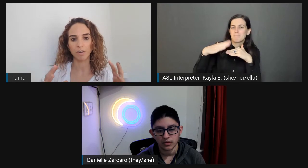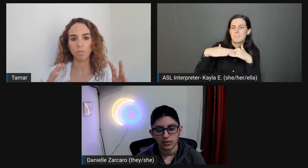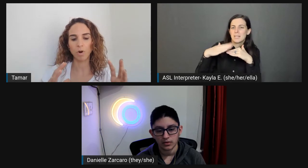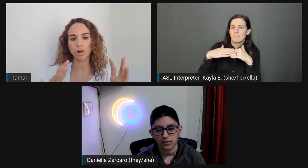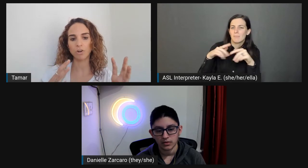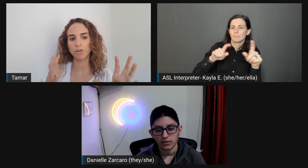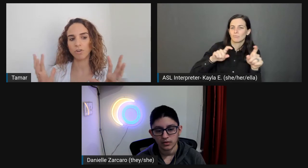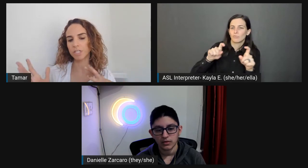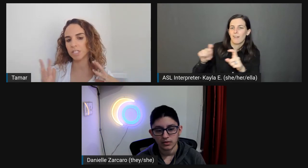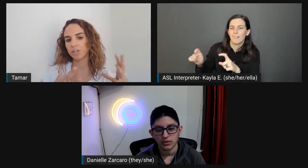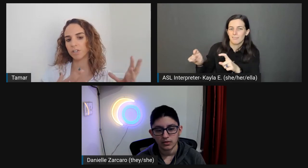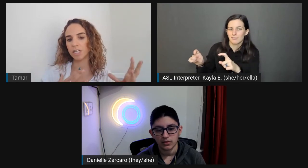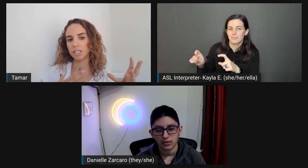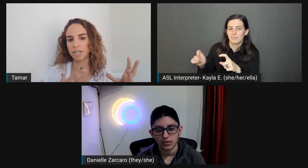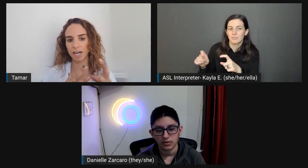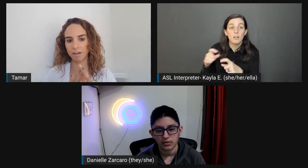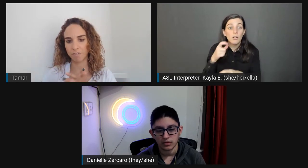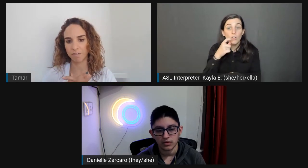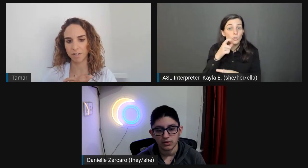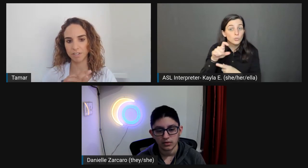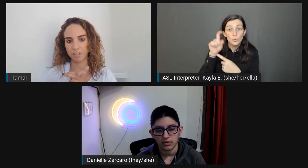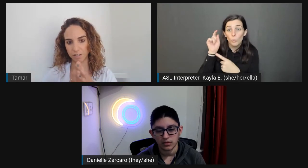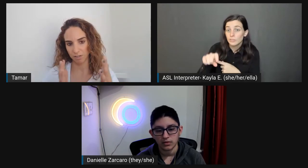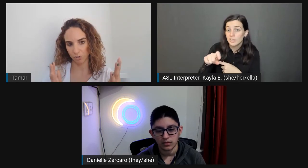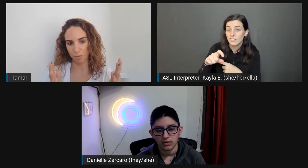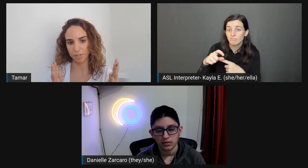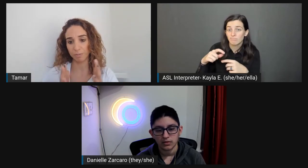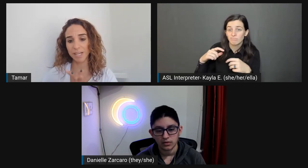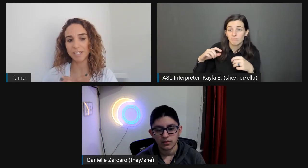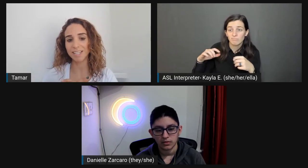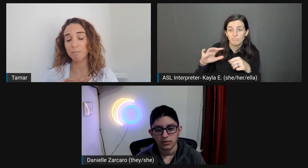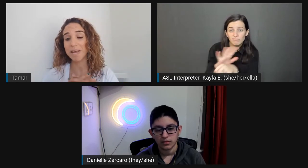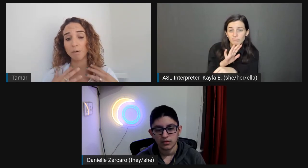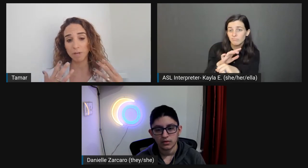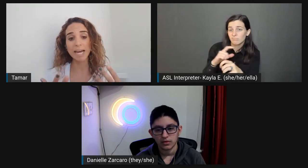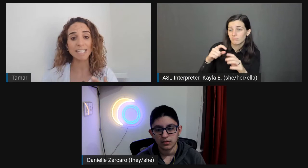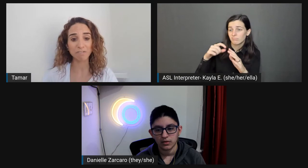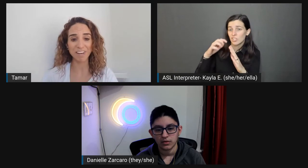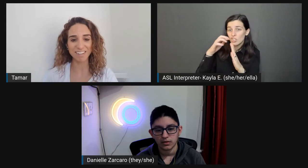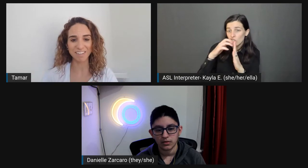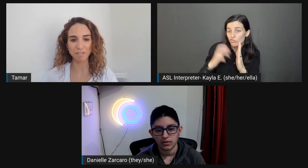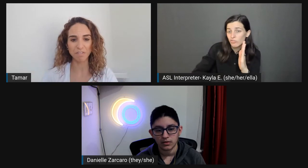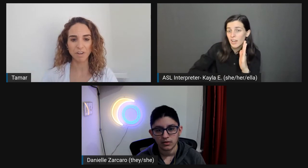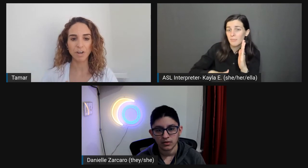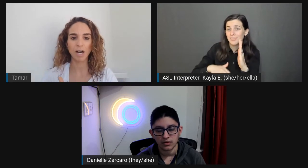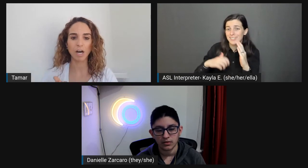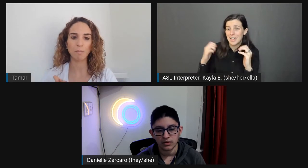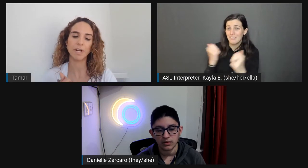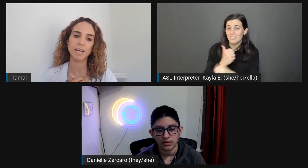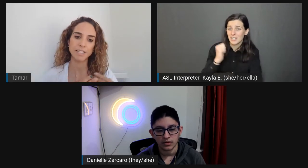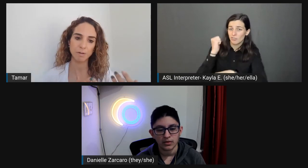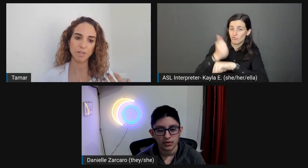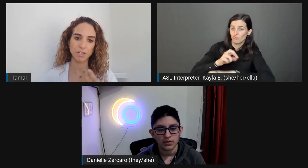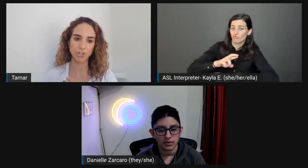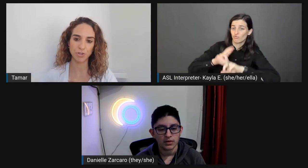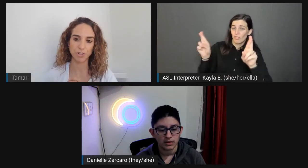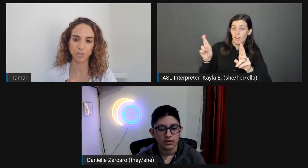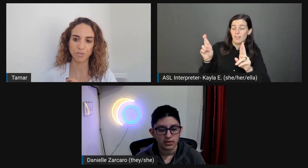where you don't necessarily need to have the scripts in place, it may not be as effective, but it is something that you could use.